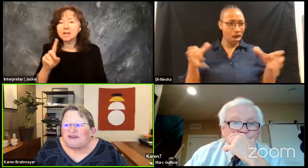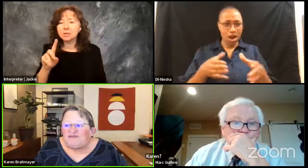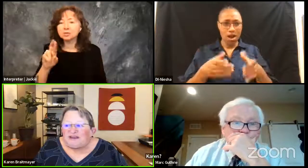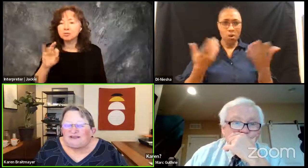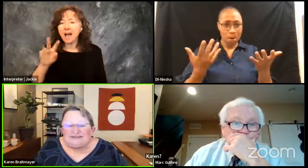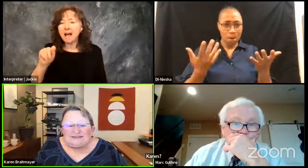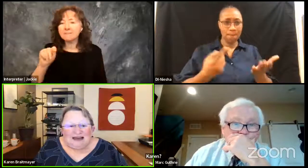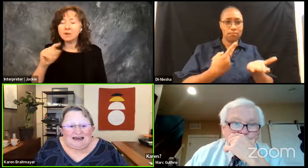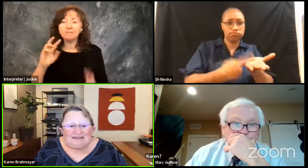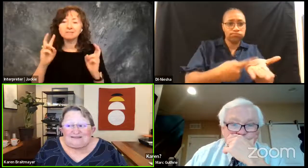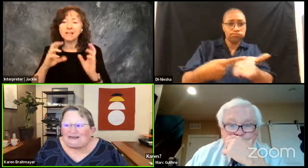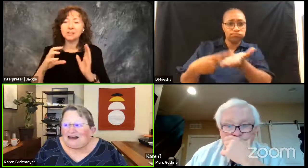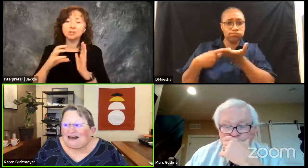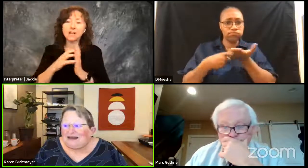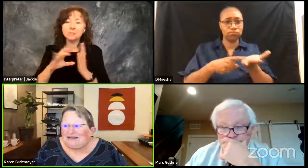7 Signs Guide.